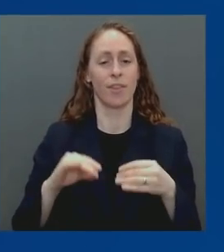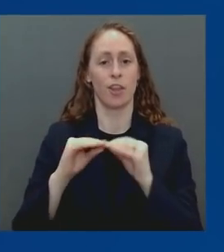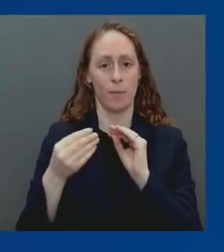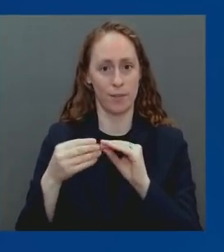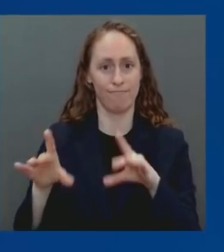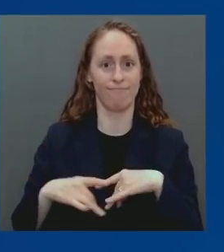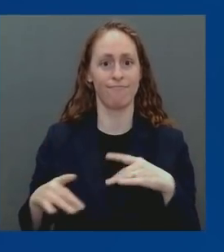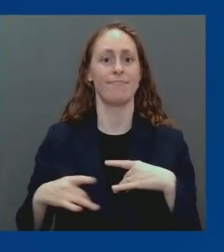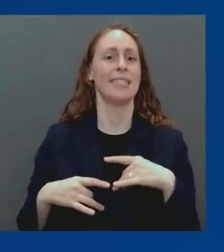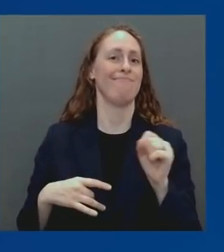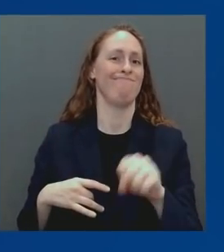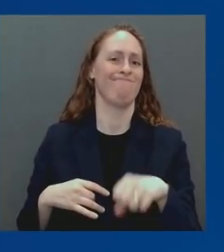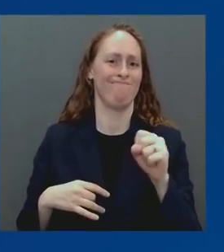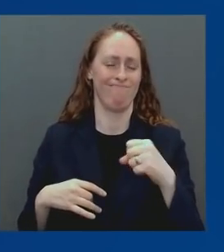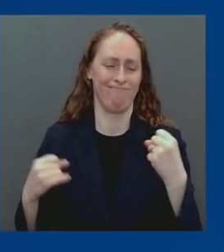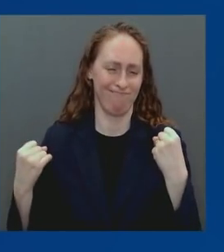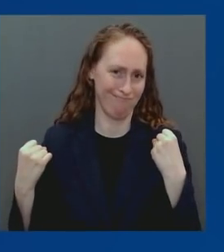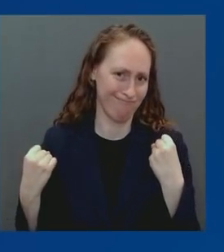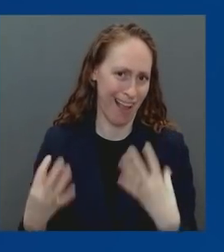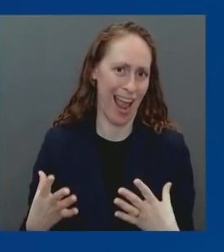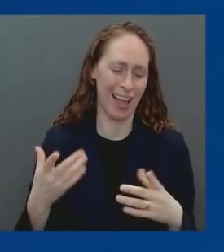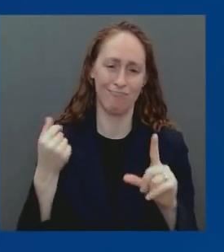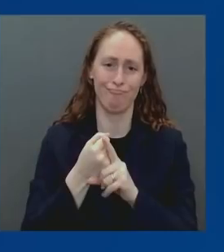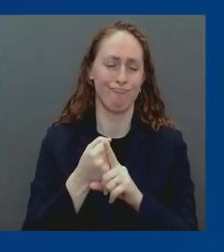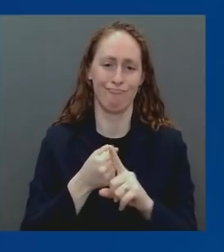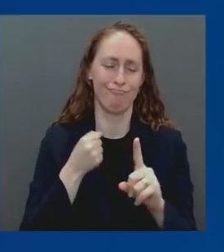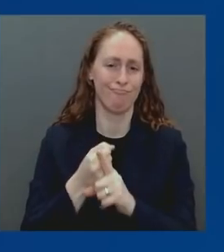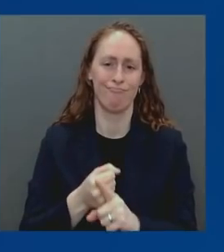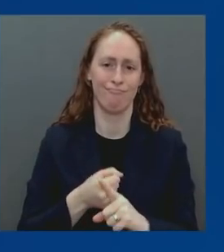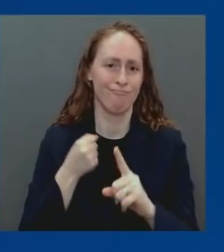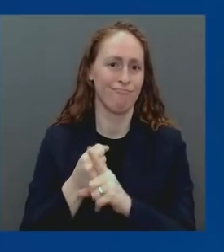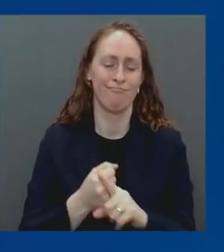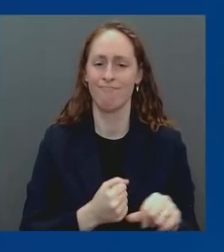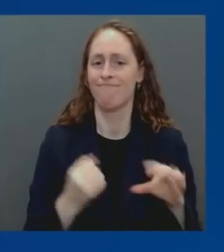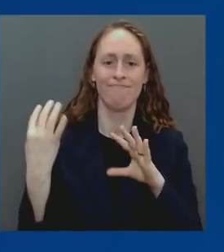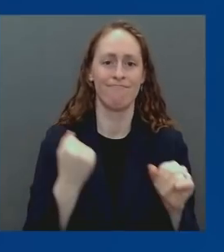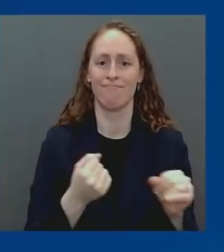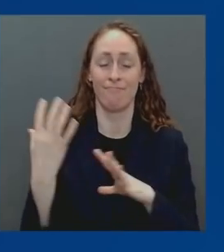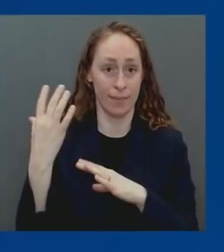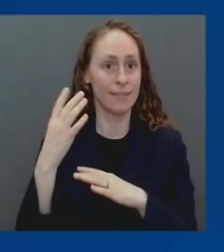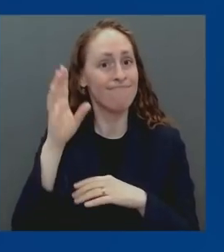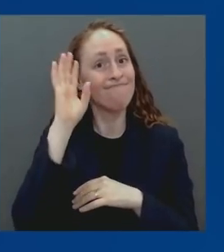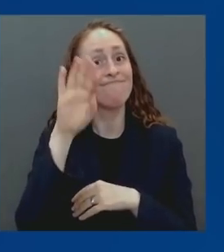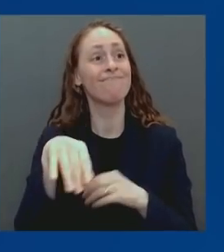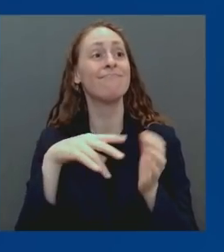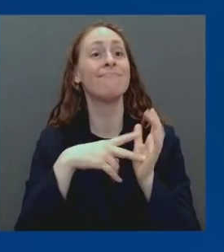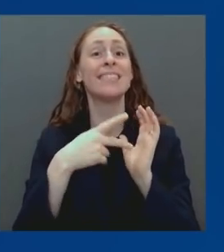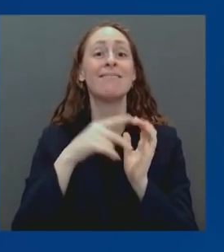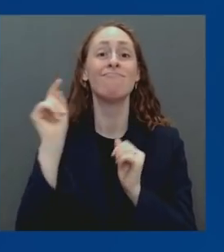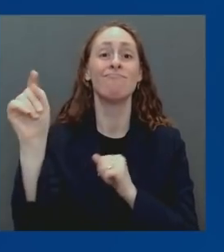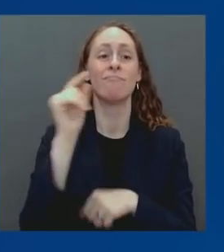and workforce to its limits in some areas of the country. And daily deaths also remain quite high.